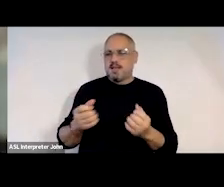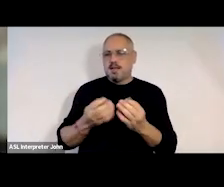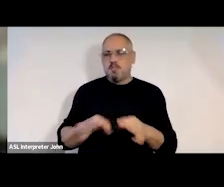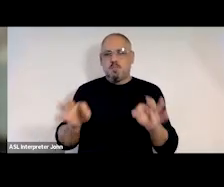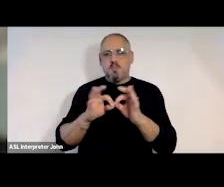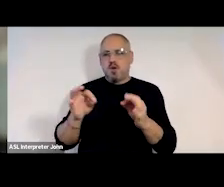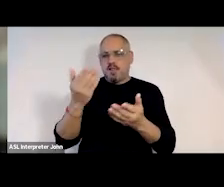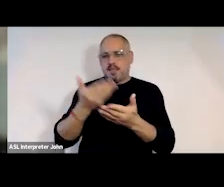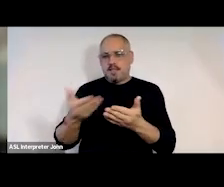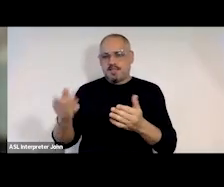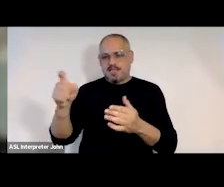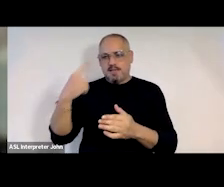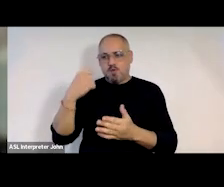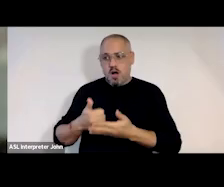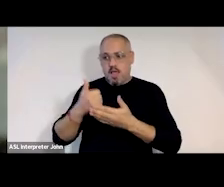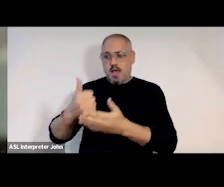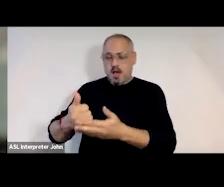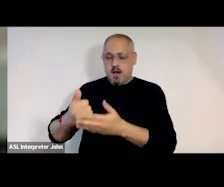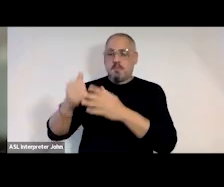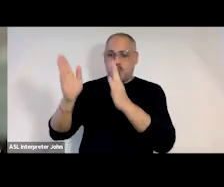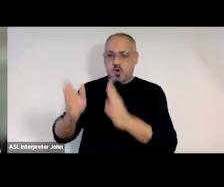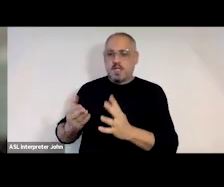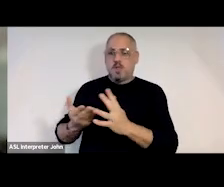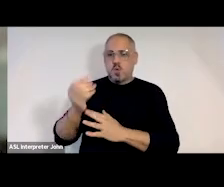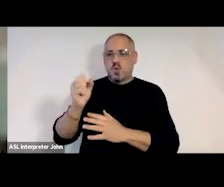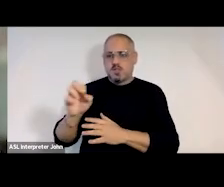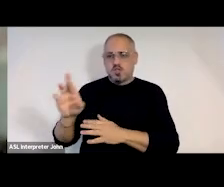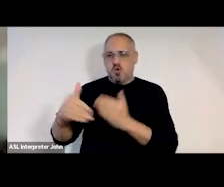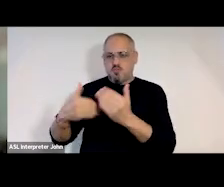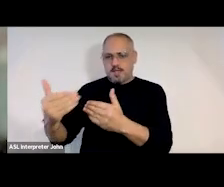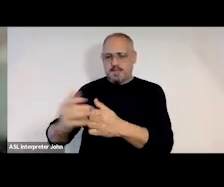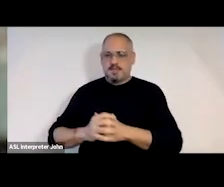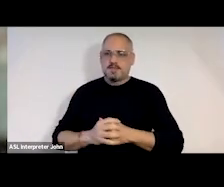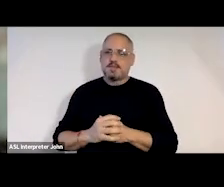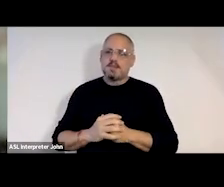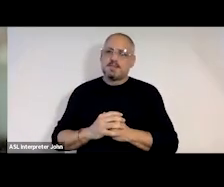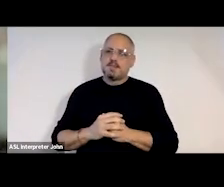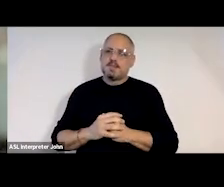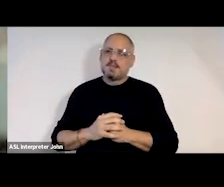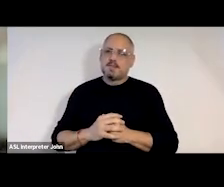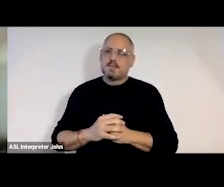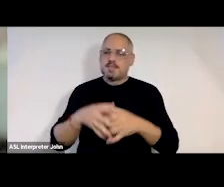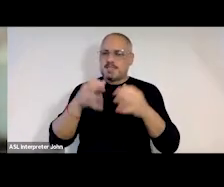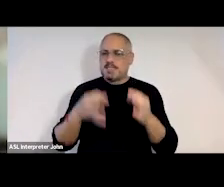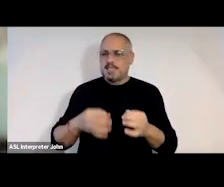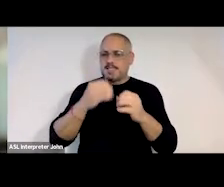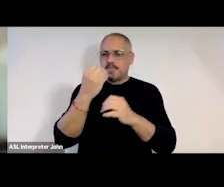to assist an individual through the SOAR process and the kind of decision tree is on the left